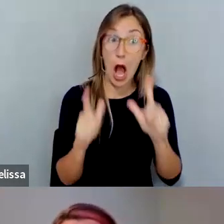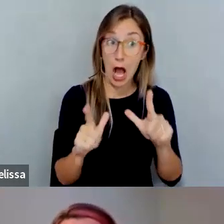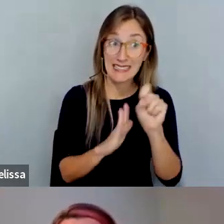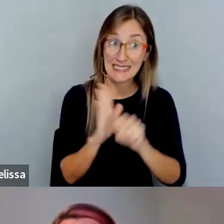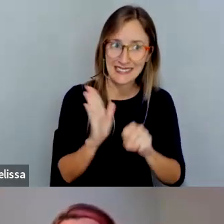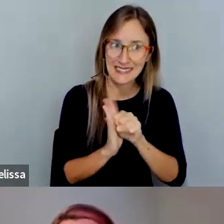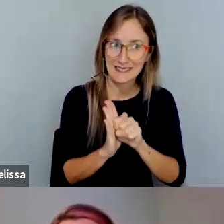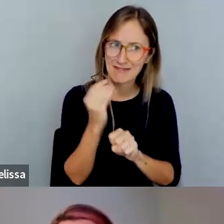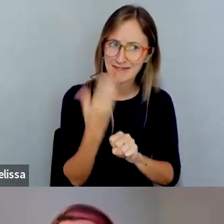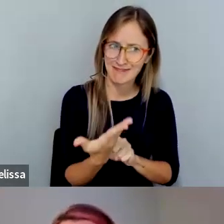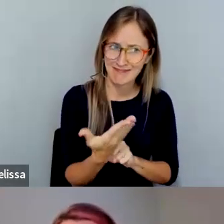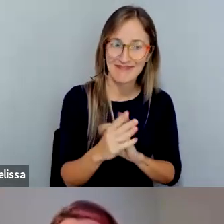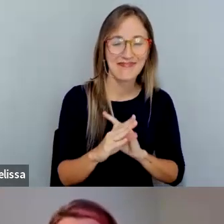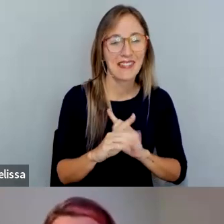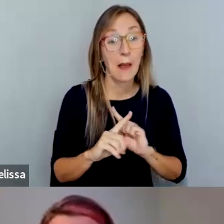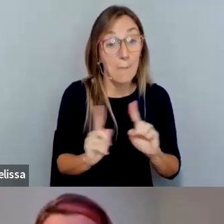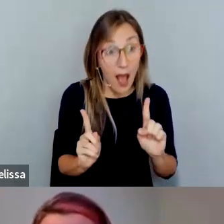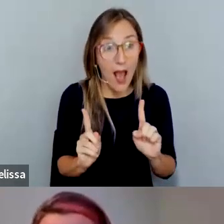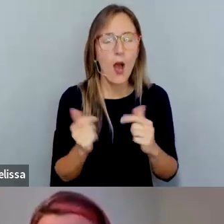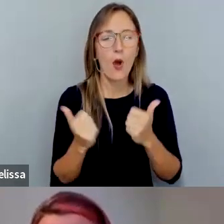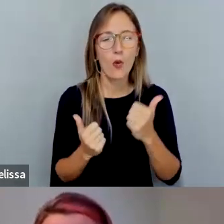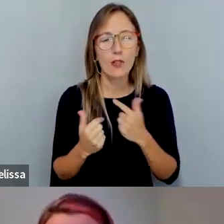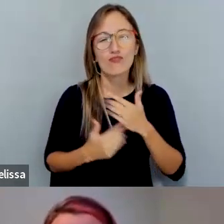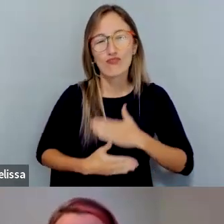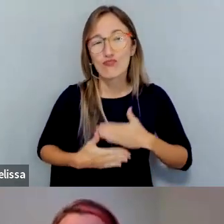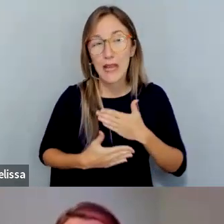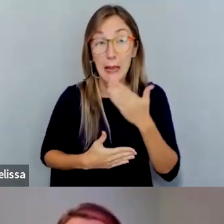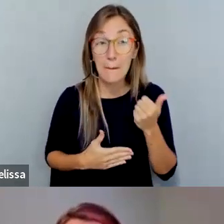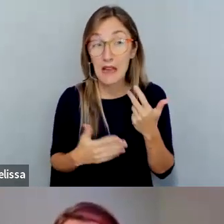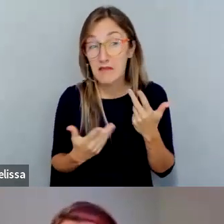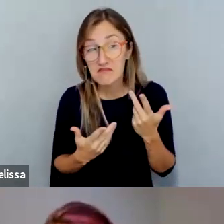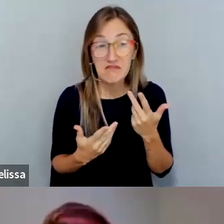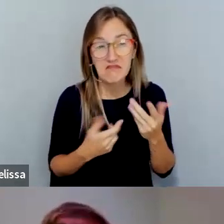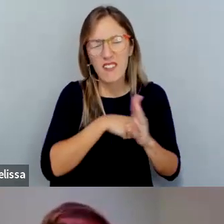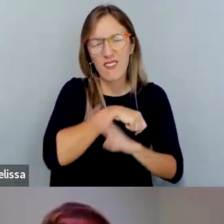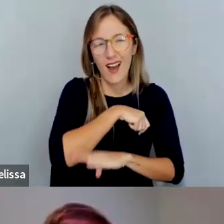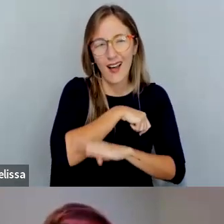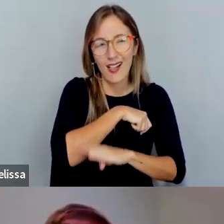don't know that my body has a favorite season. It has some issues with all